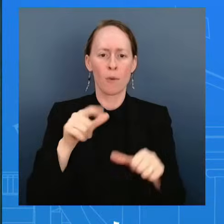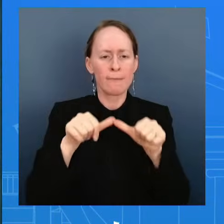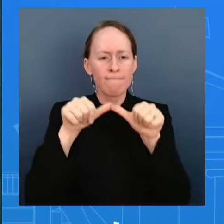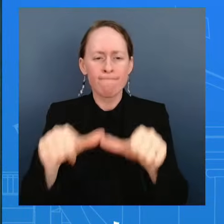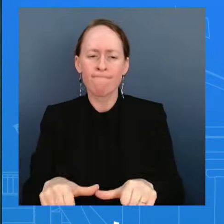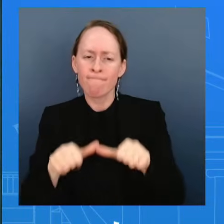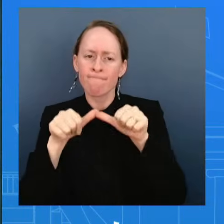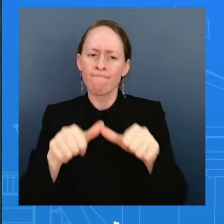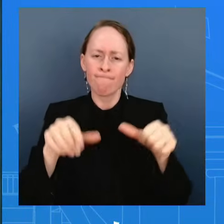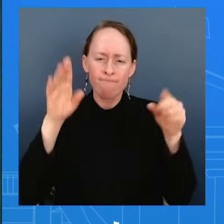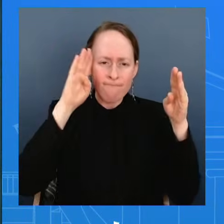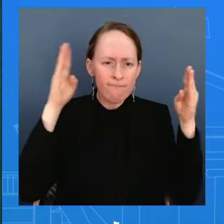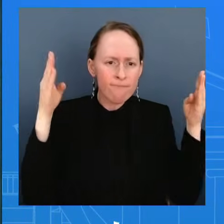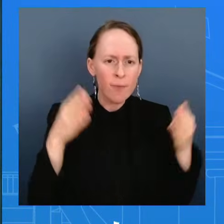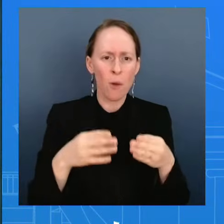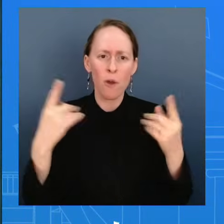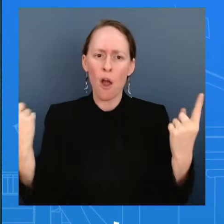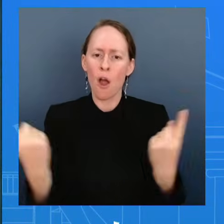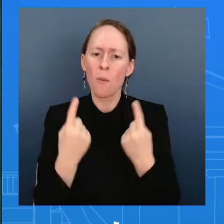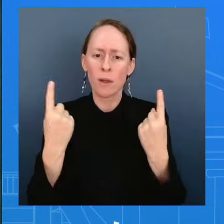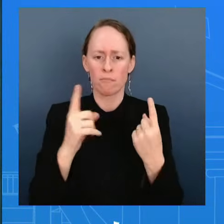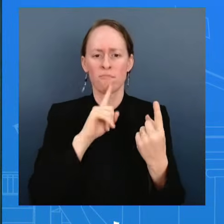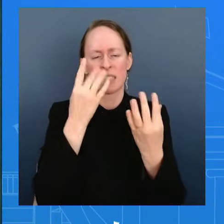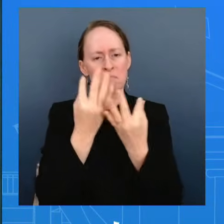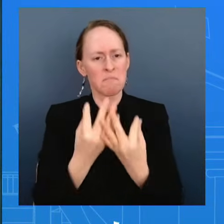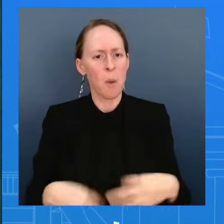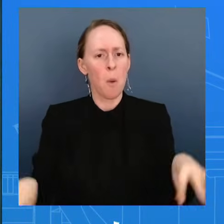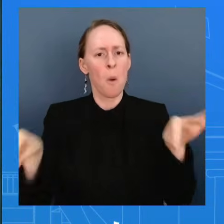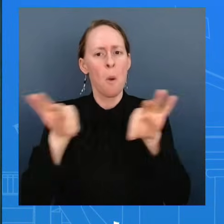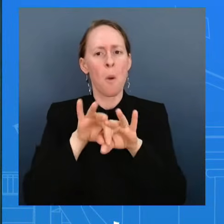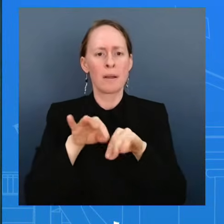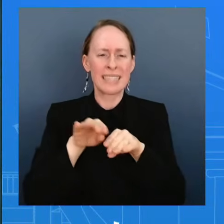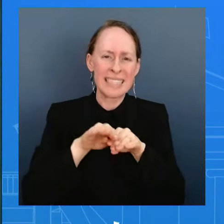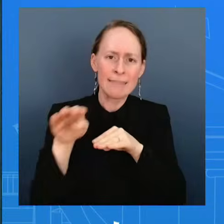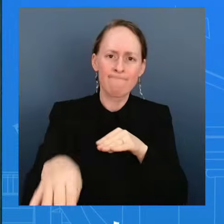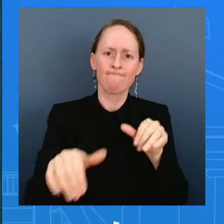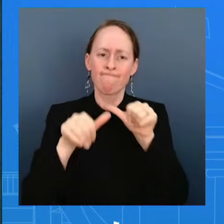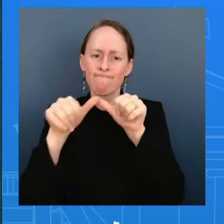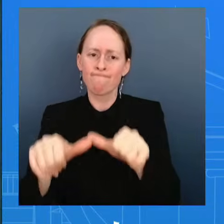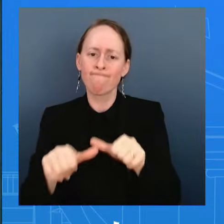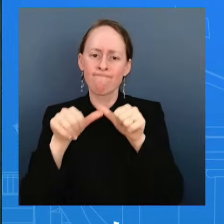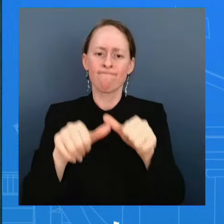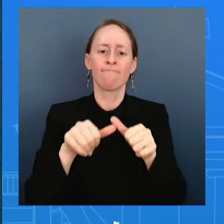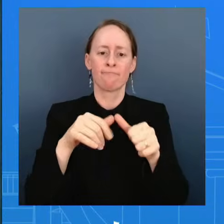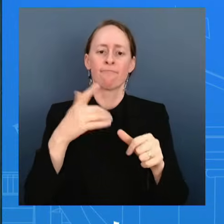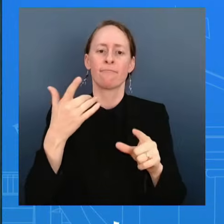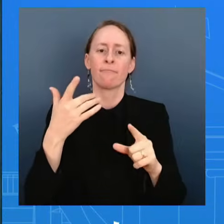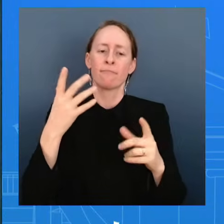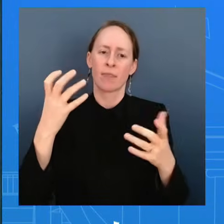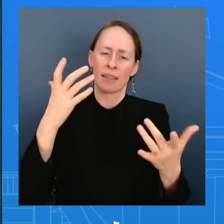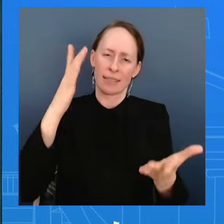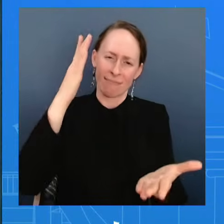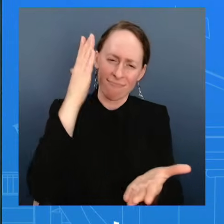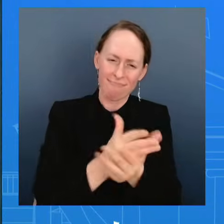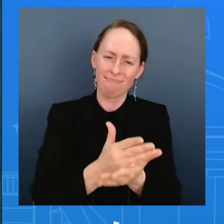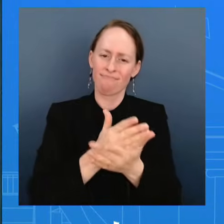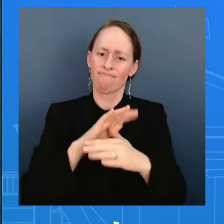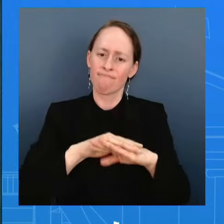Act, all of these important, critical legislation -- the American Rescue Plan, Inflation Reduction Act --